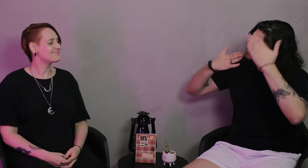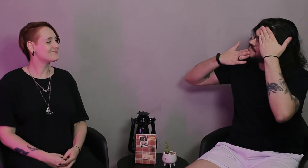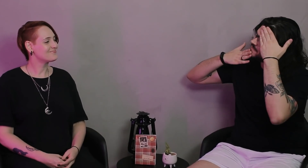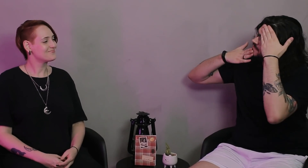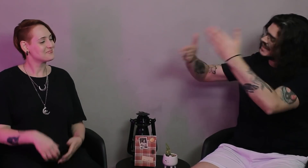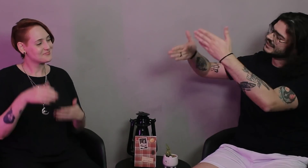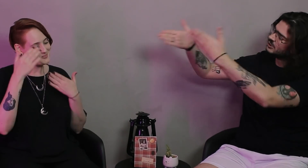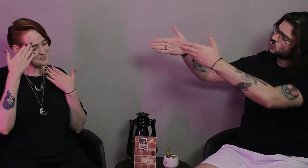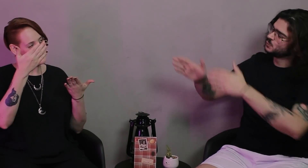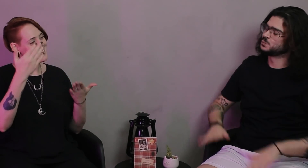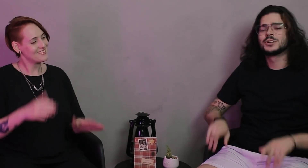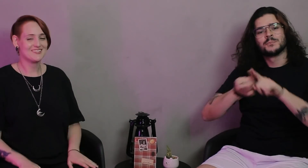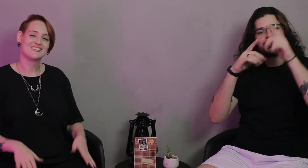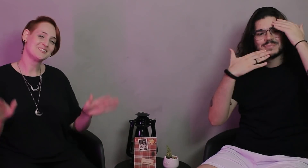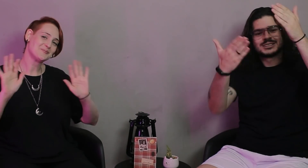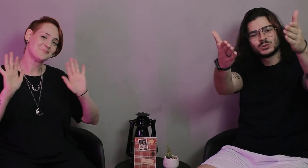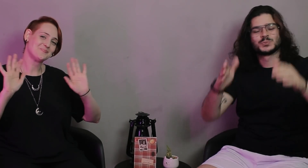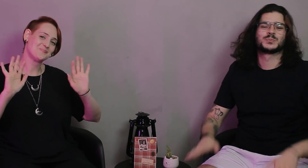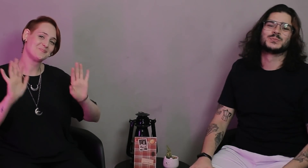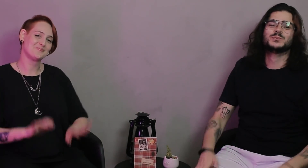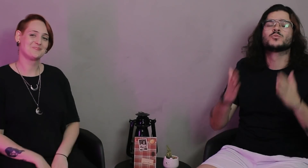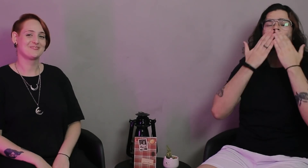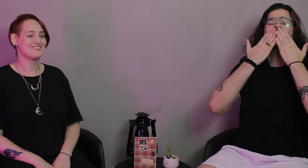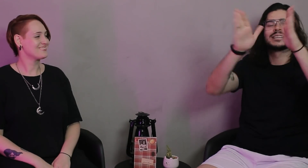Thanks! - Thank you! We thank you too, bear!